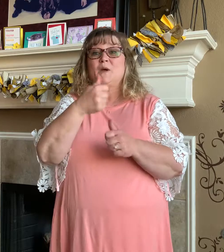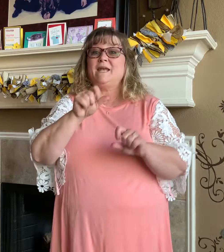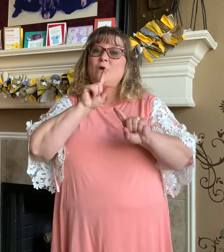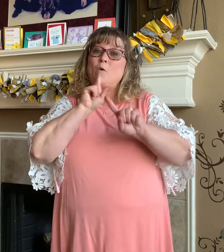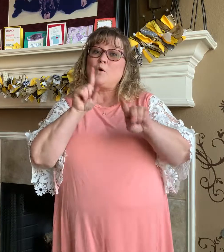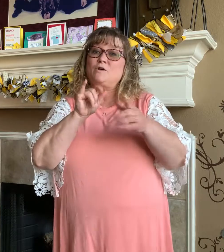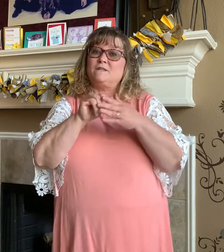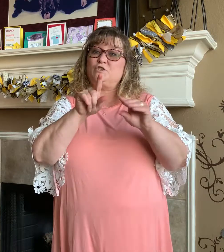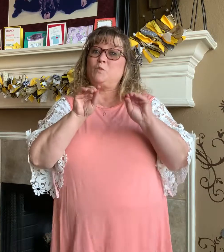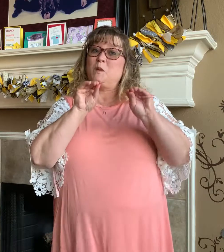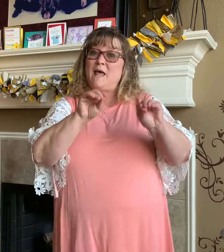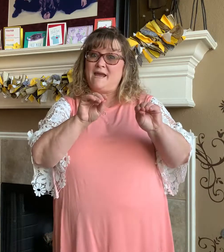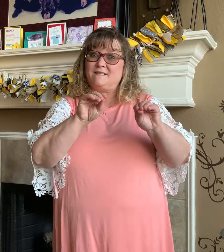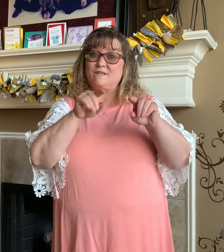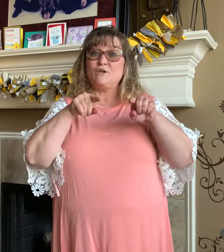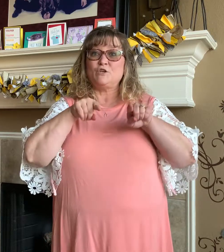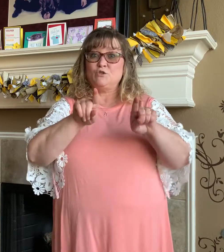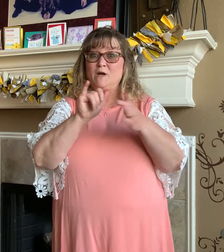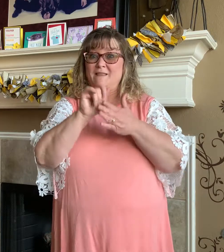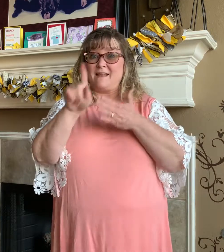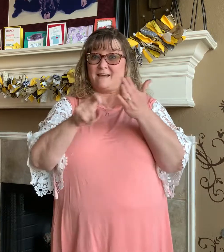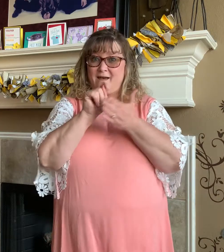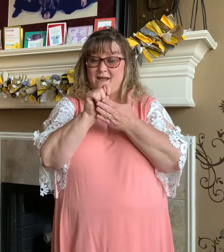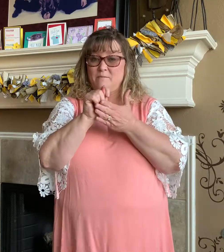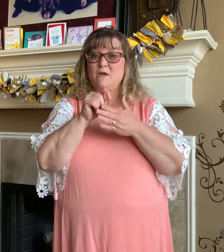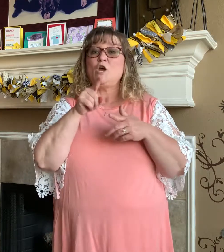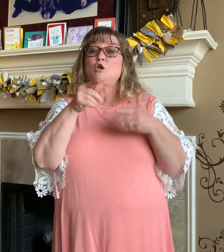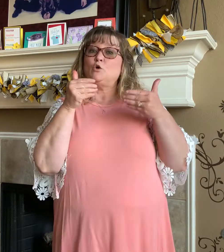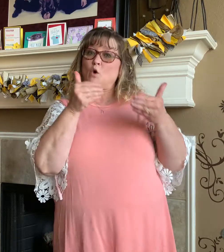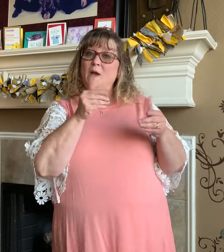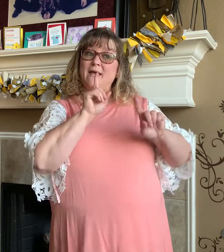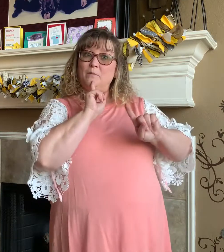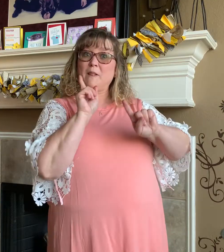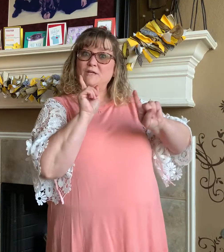any orders that you place during that time you'll go ahead and place your